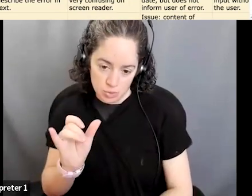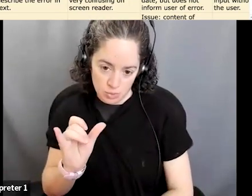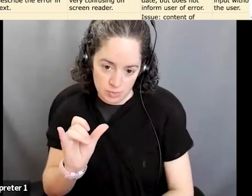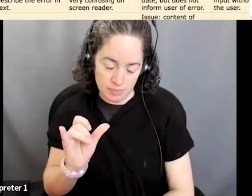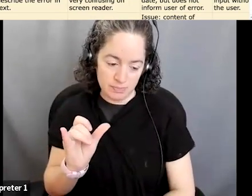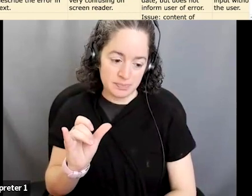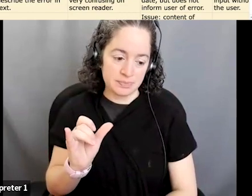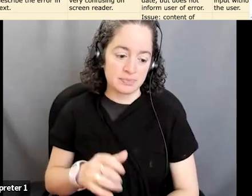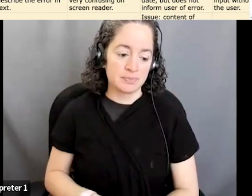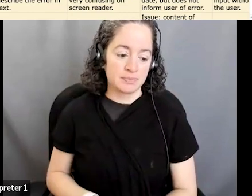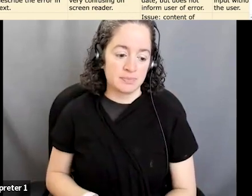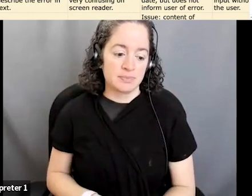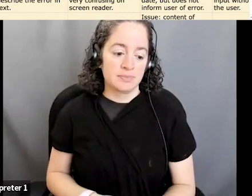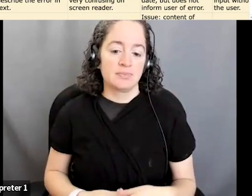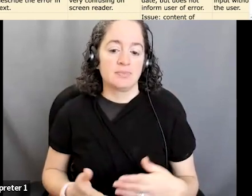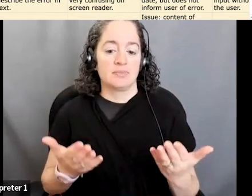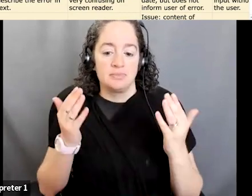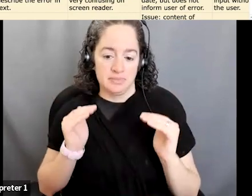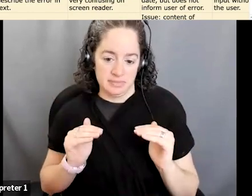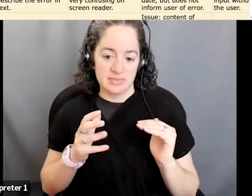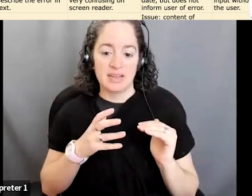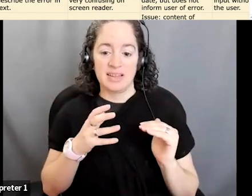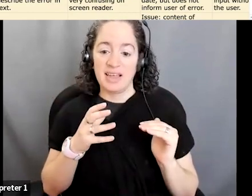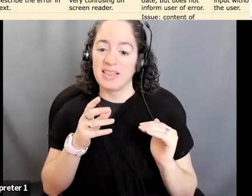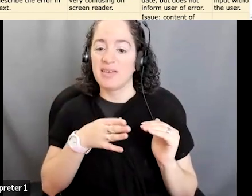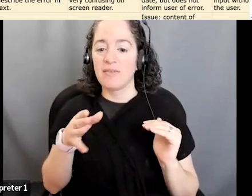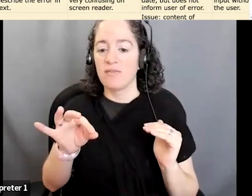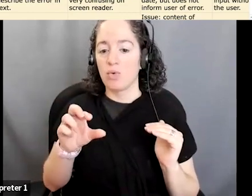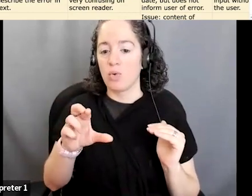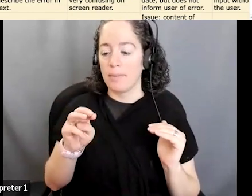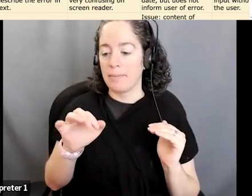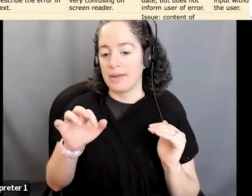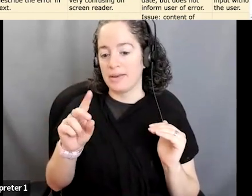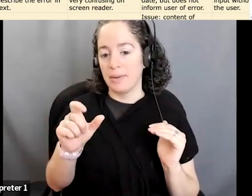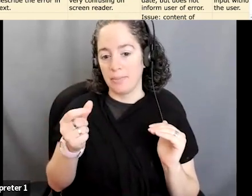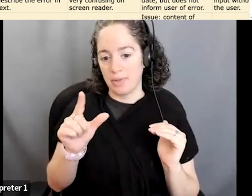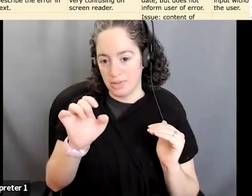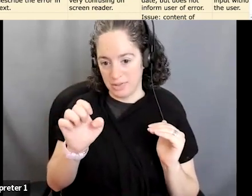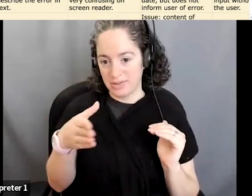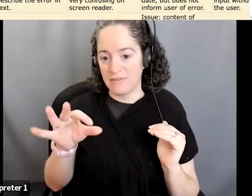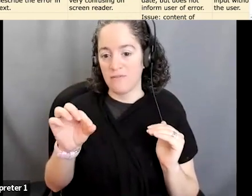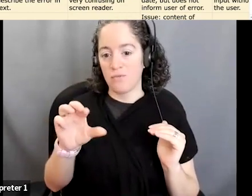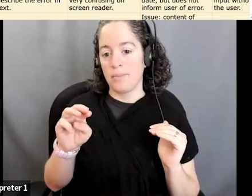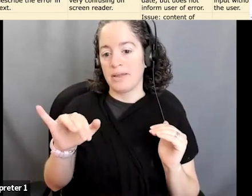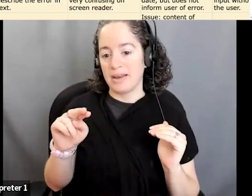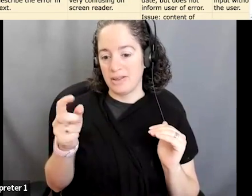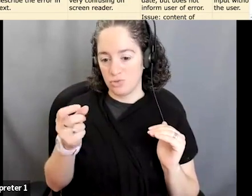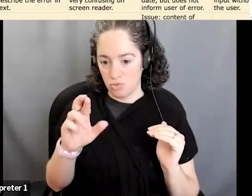Formidable and Forminator had a field group covering the entire form, which meant